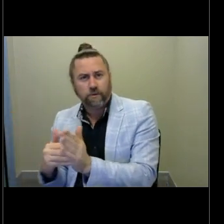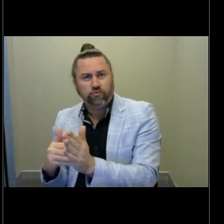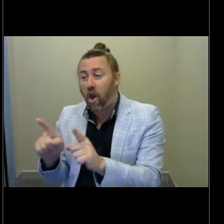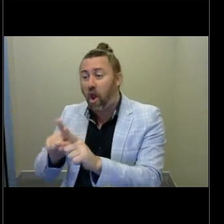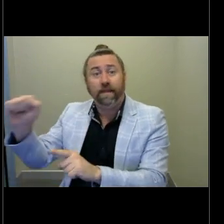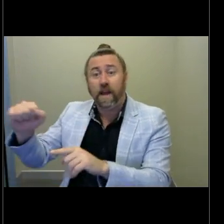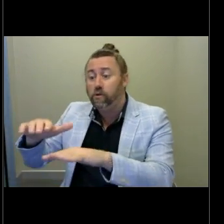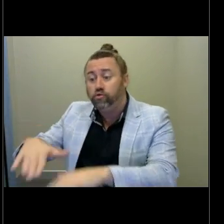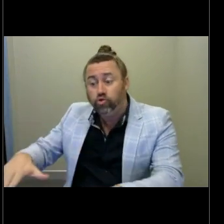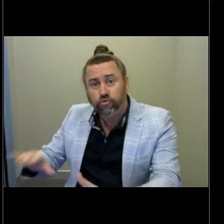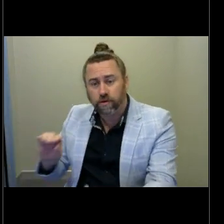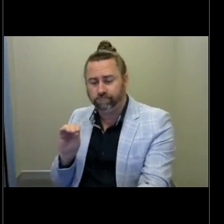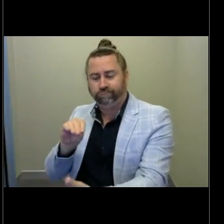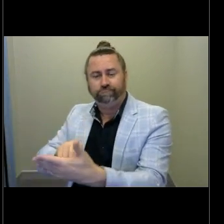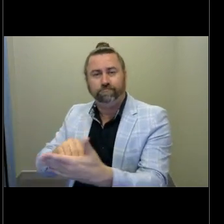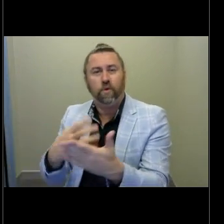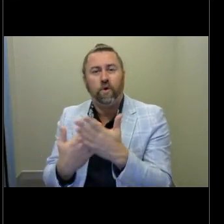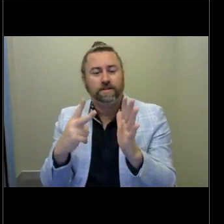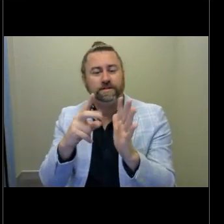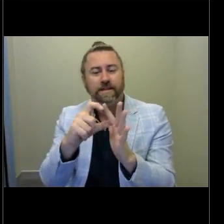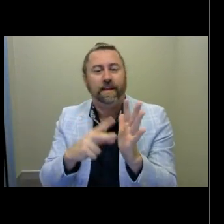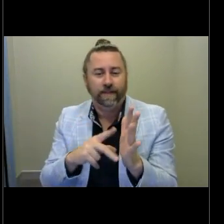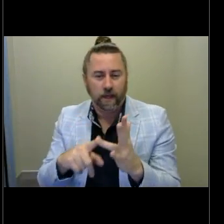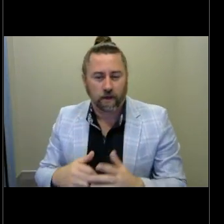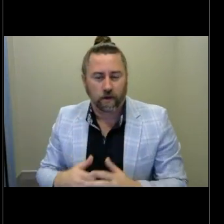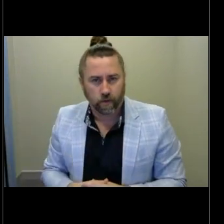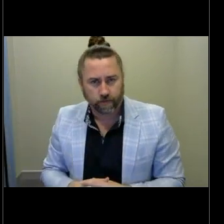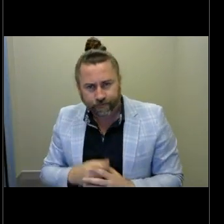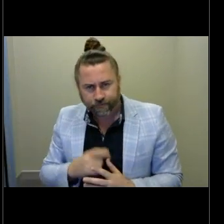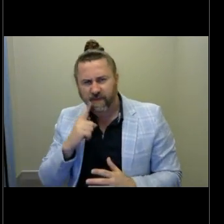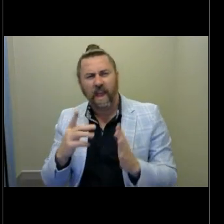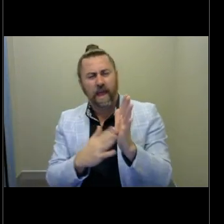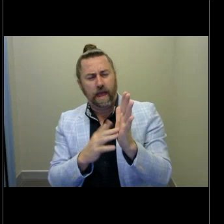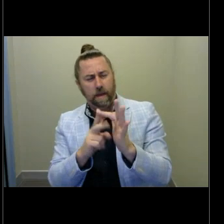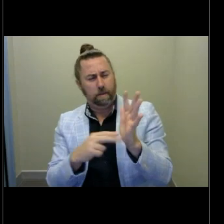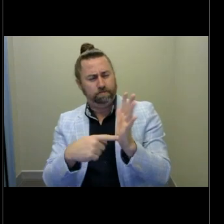A mention is usually the first court date for the application to be looked at before